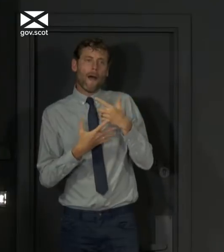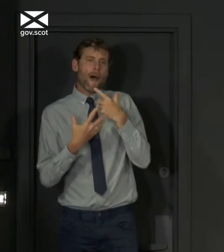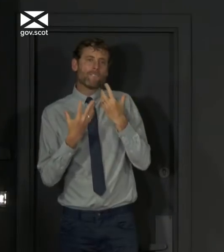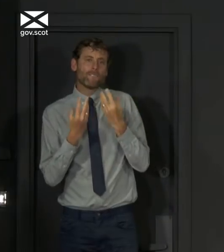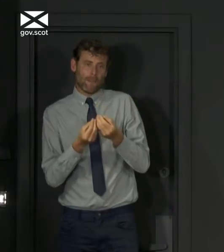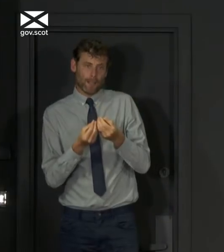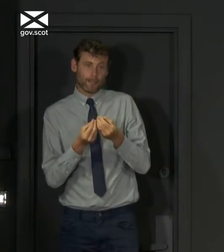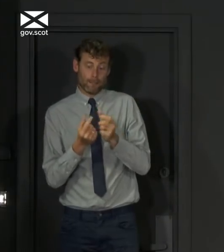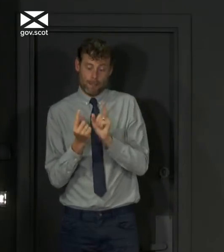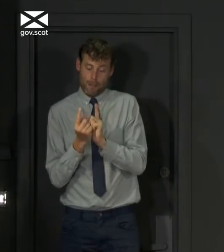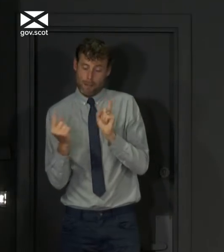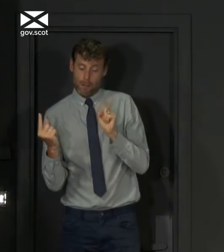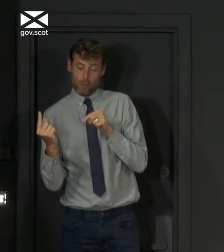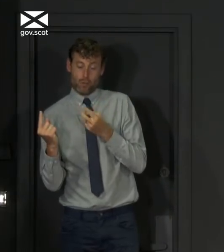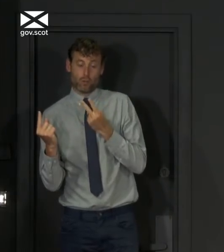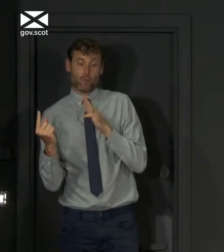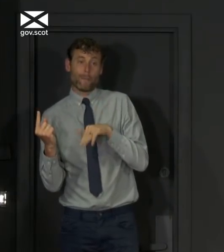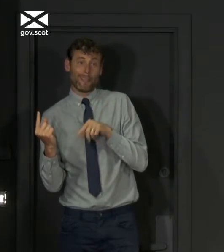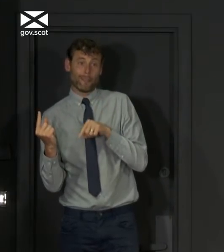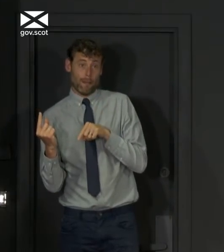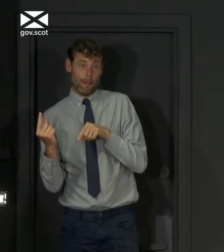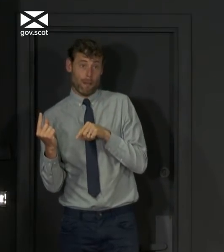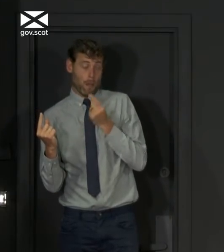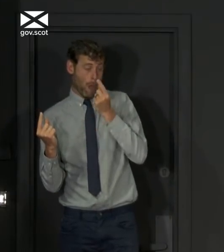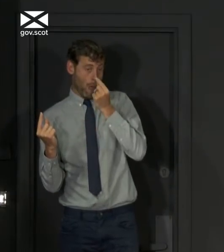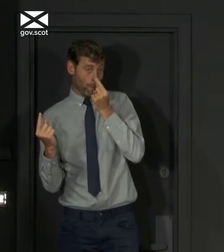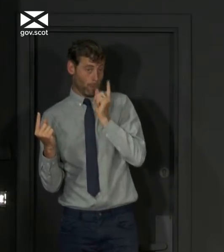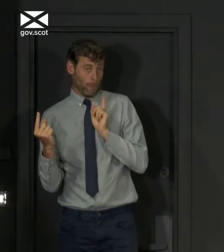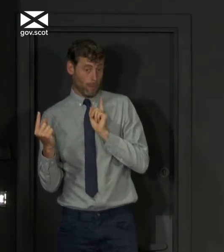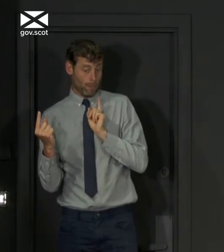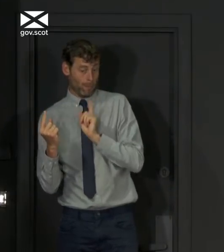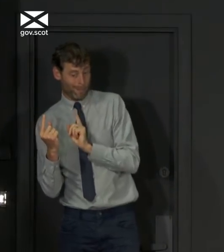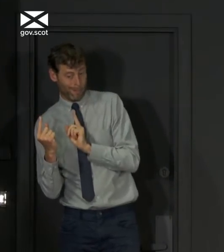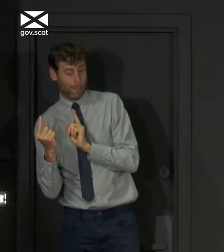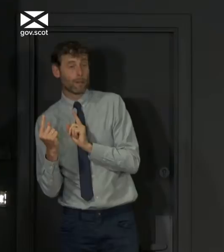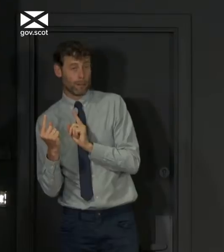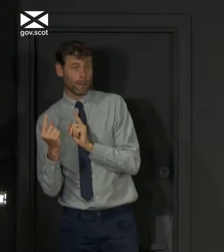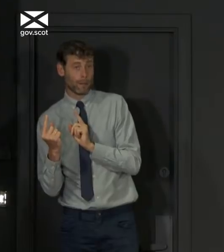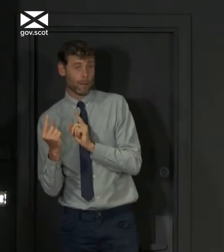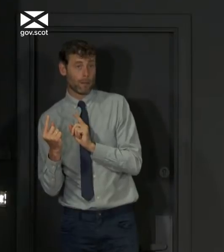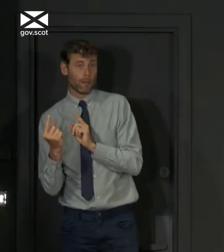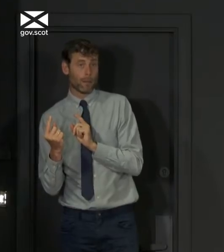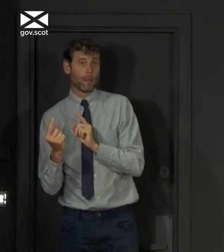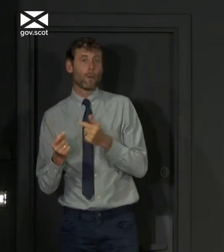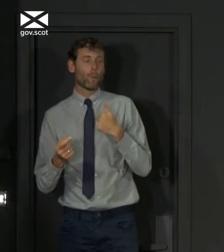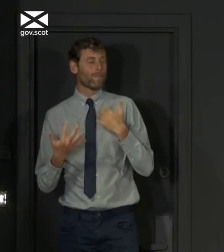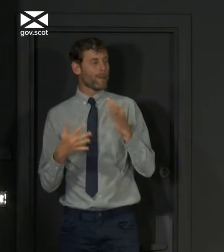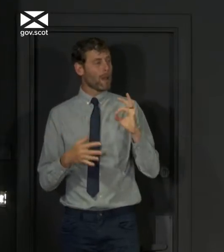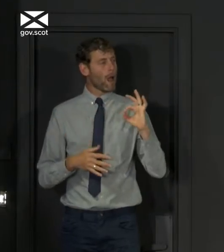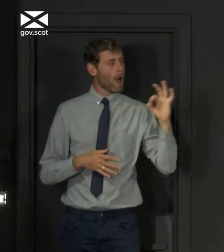that might be able to be more flexible, and also the advice we have asked from them on